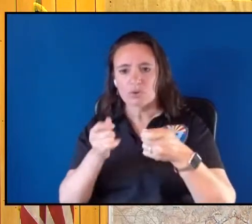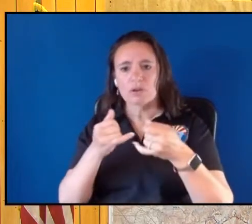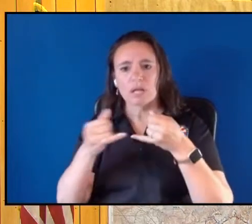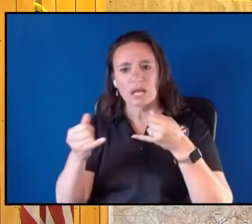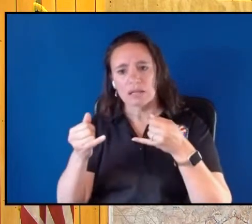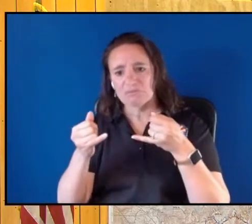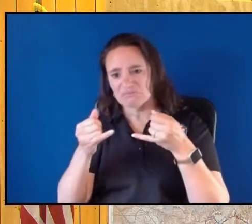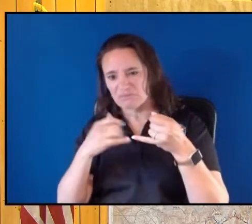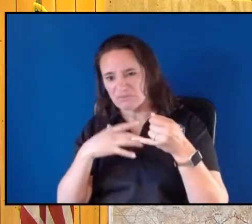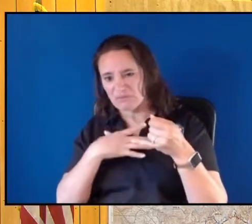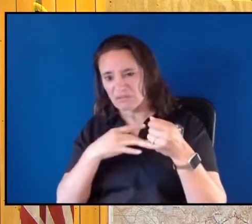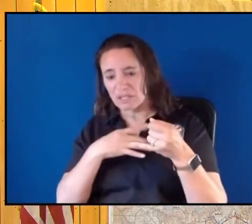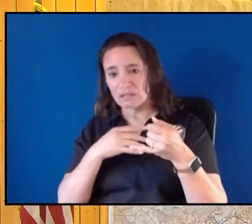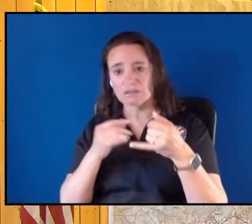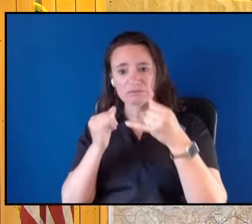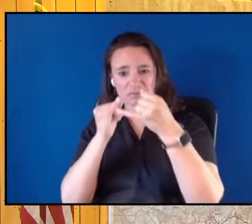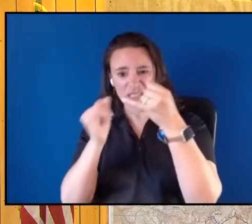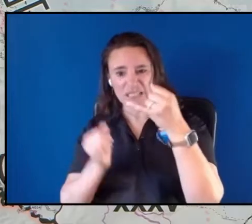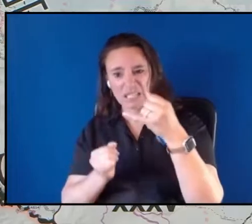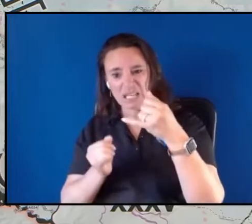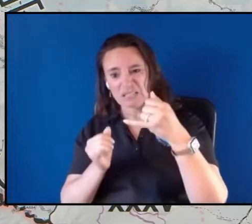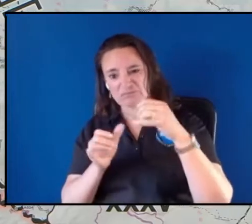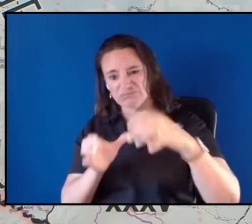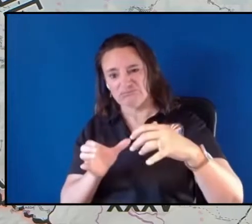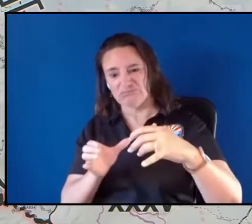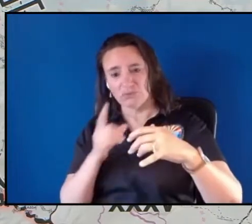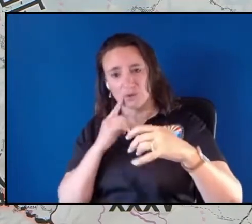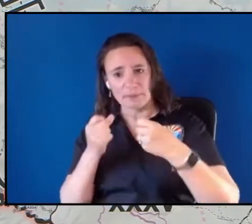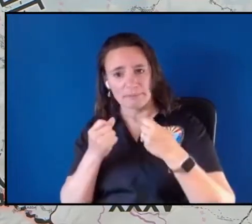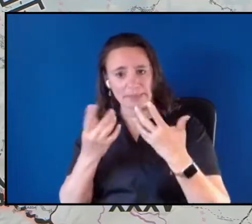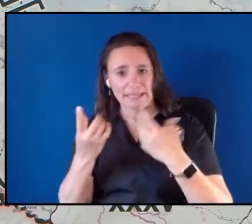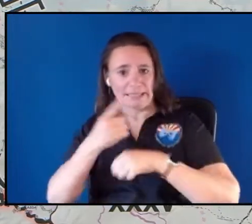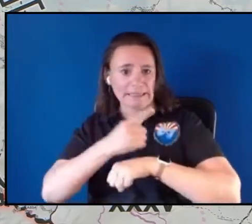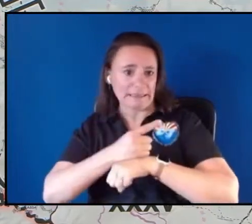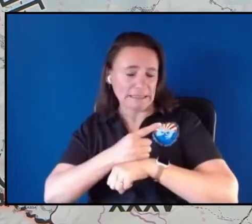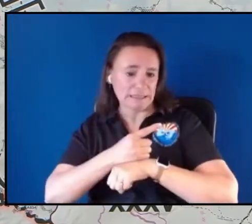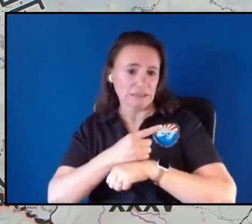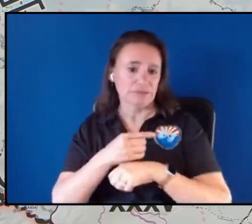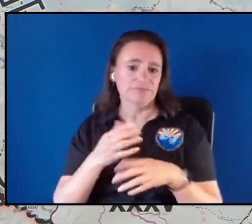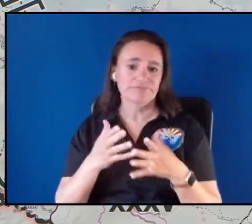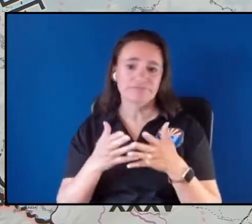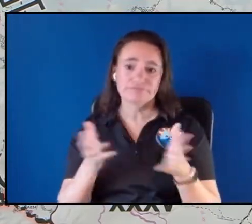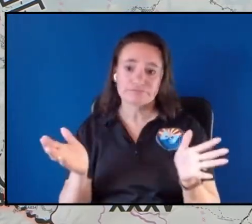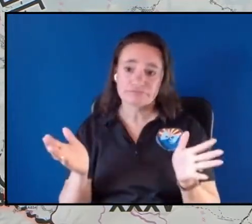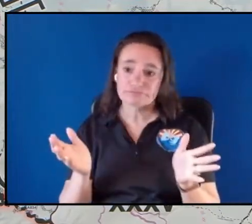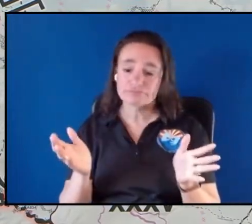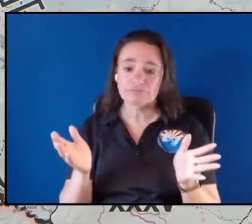several days. So, overall again we're continuing to focus as well